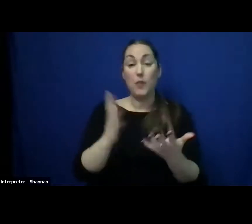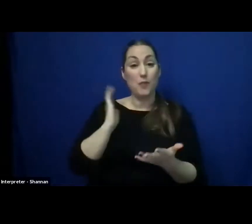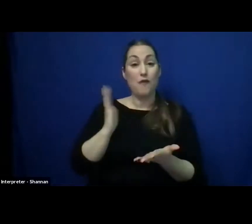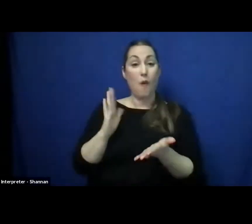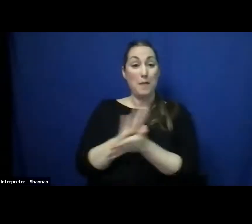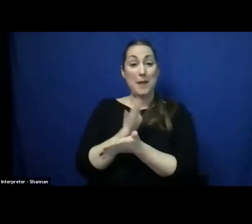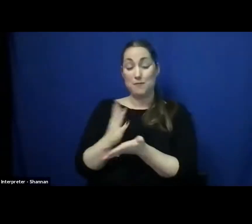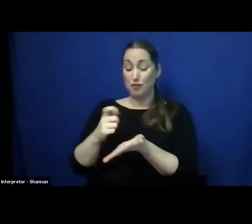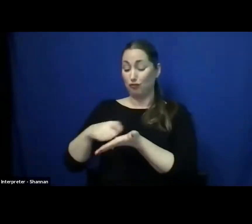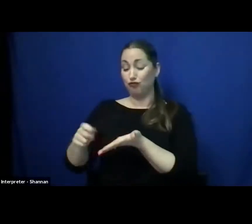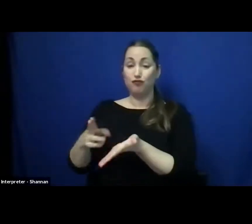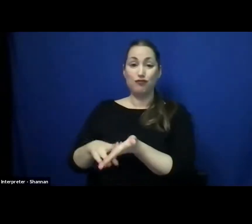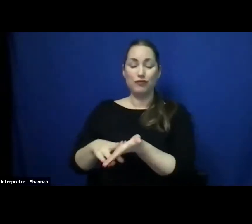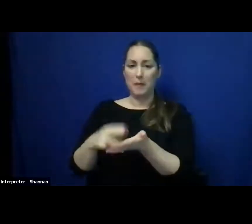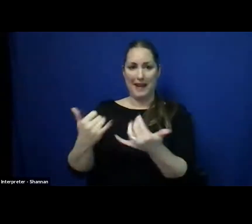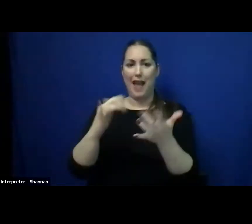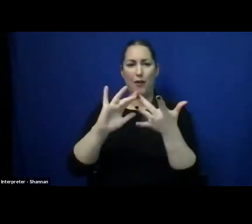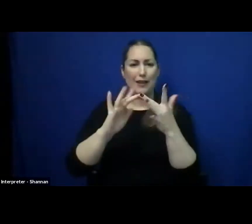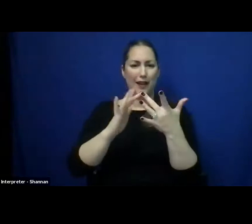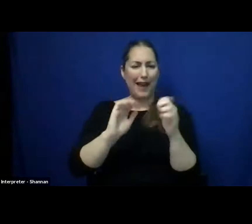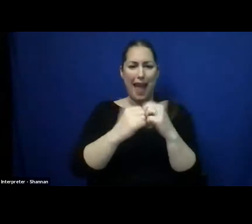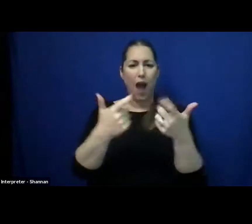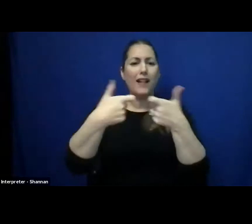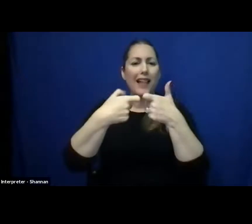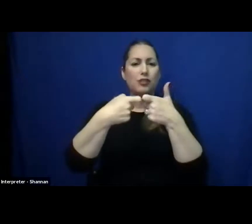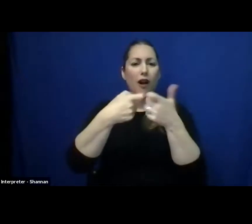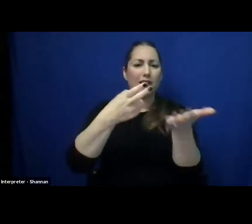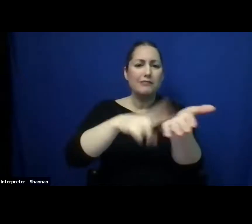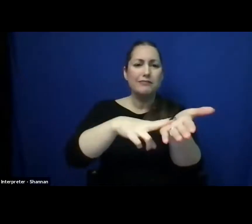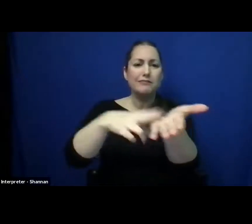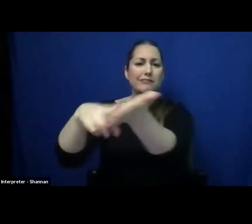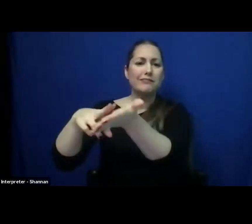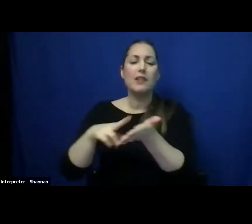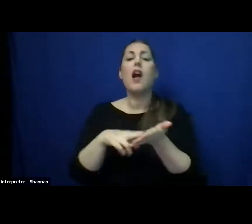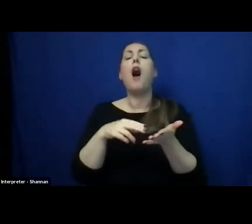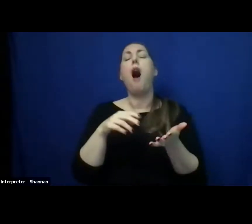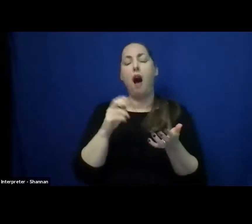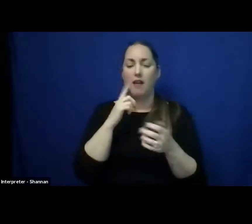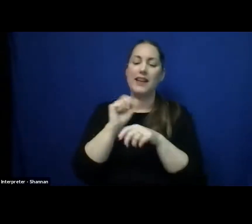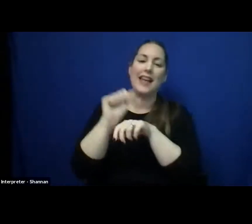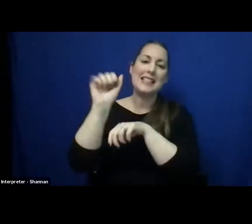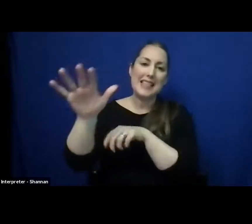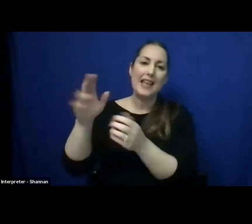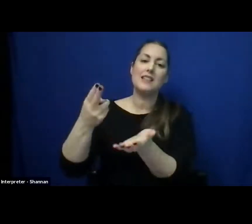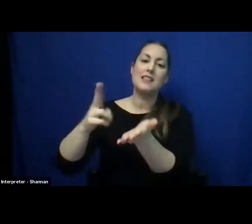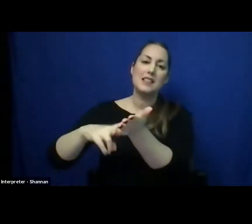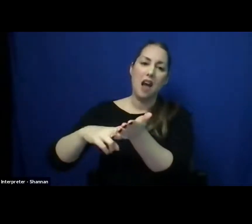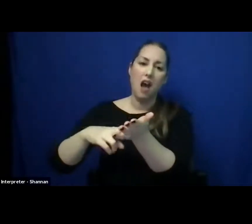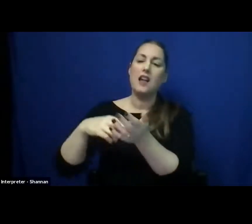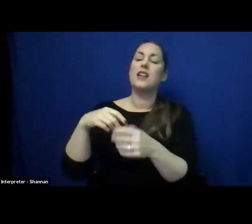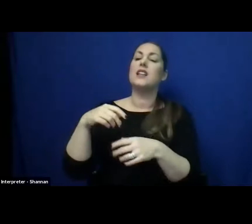manual workflows, right? With Adobe Sign, you can easily send, sign, track, and manage